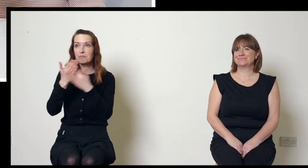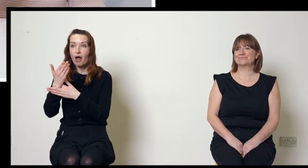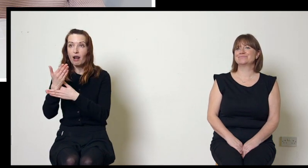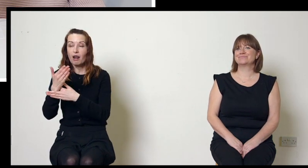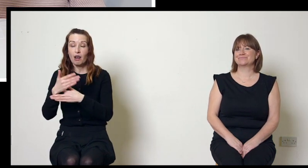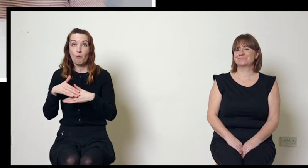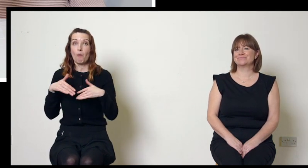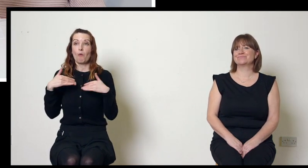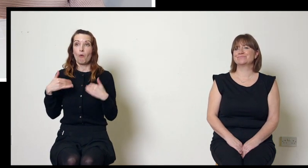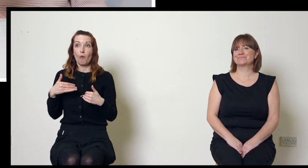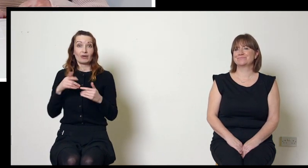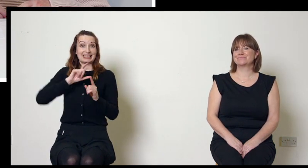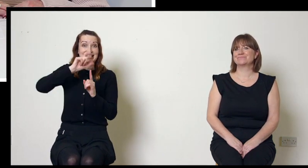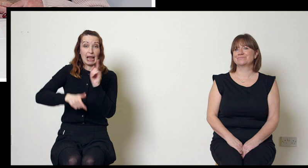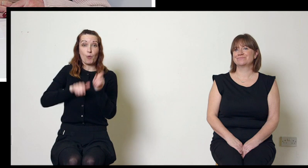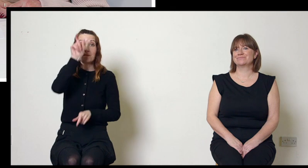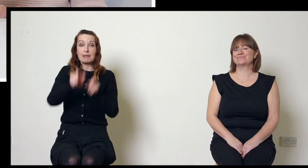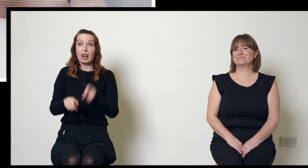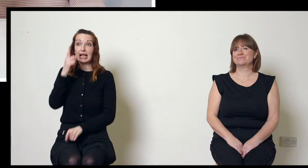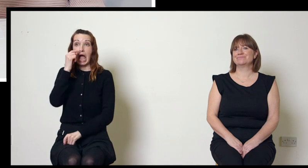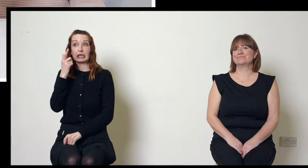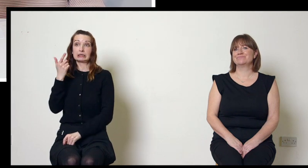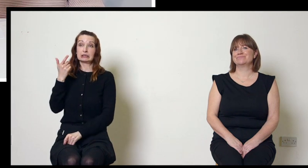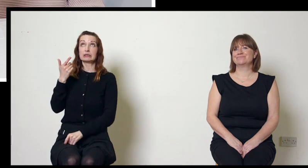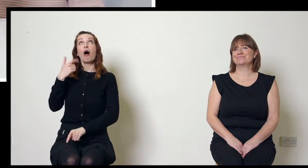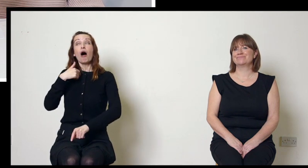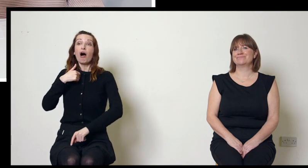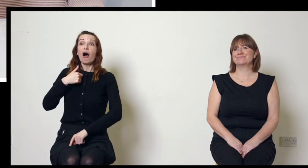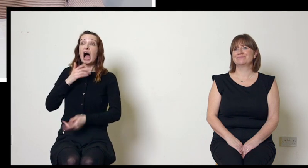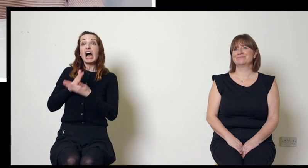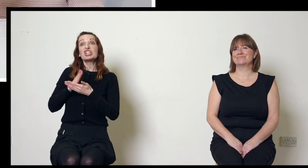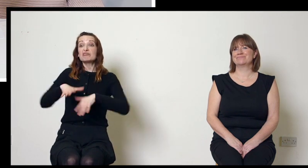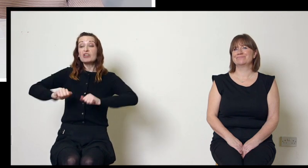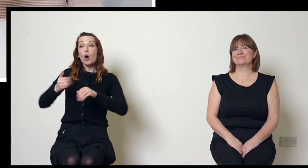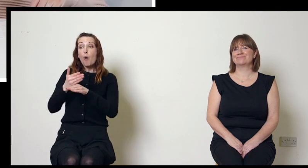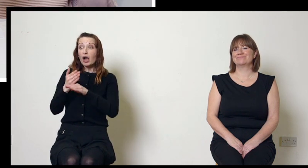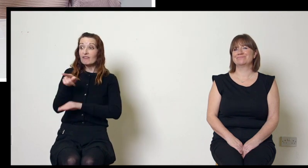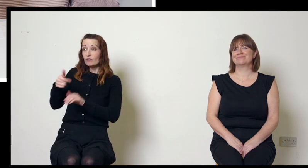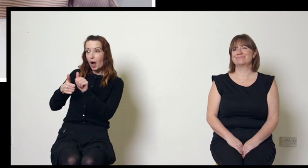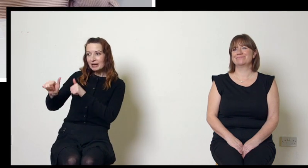So, you know, disabled people could go like “Oh I could actually start working for this company because if we're working from home